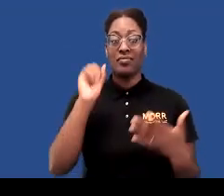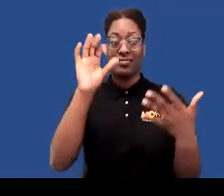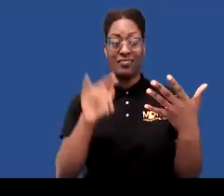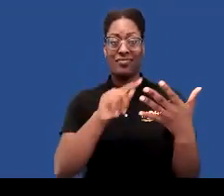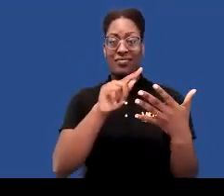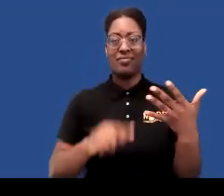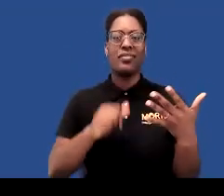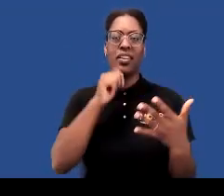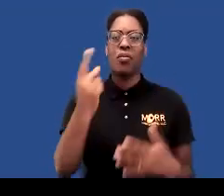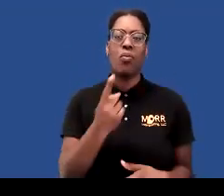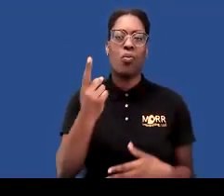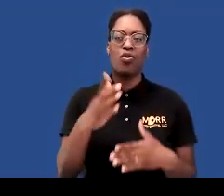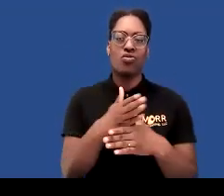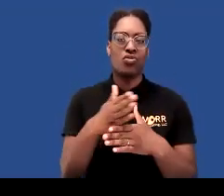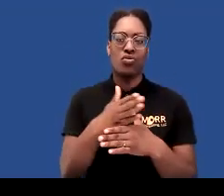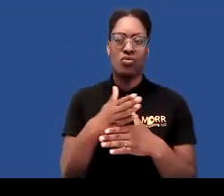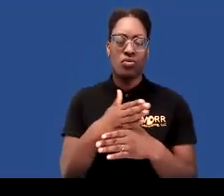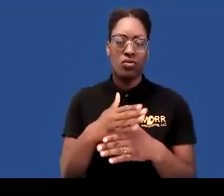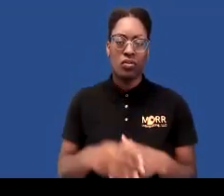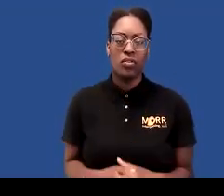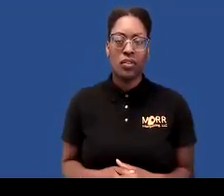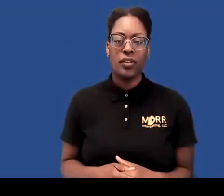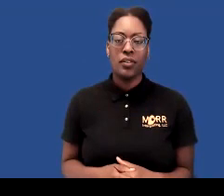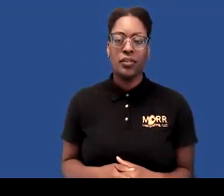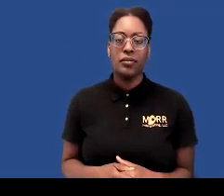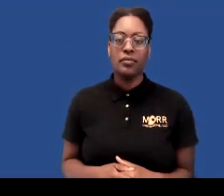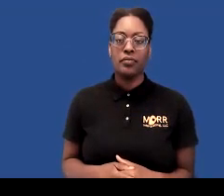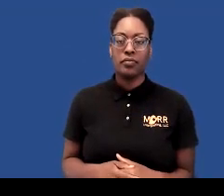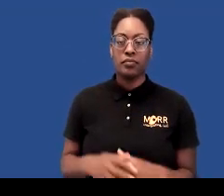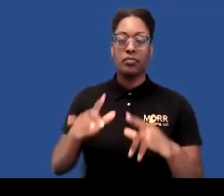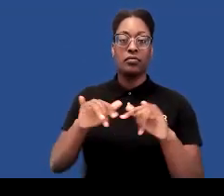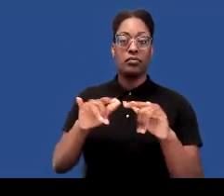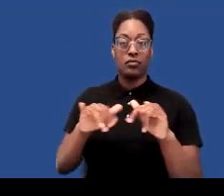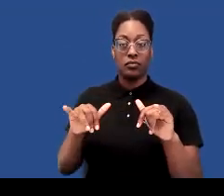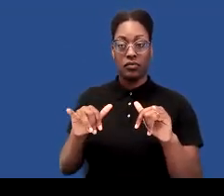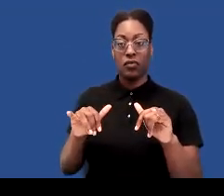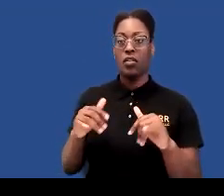In part, asynchronous writing consultations have been pushed to the side because they're often compared against the face-to-face consultation.